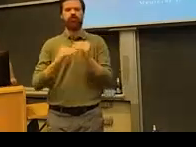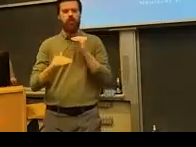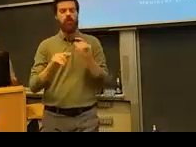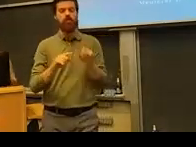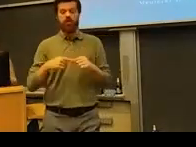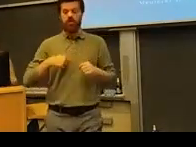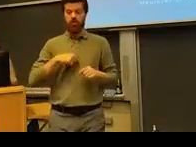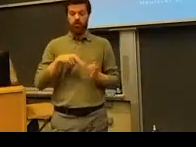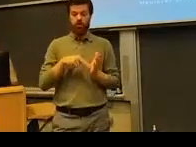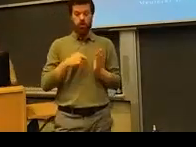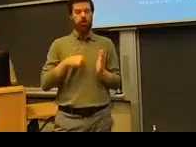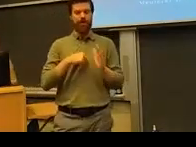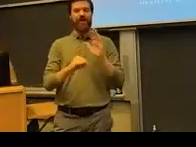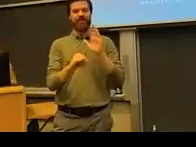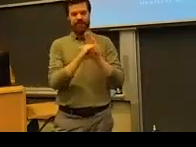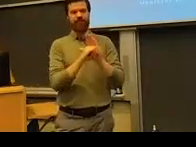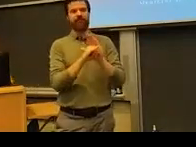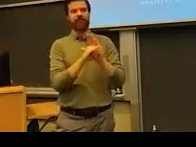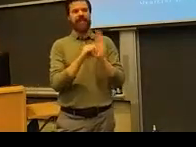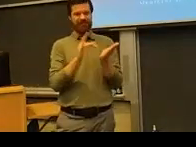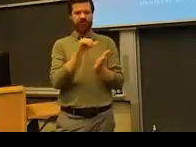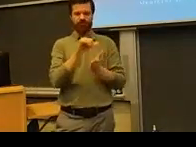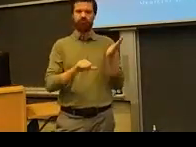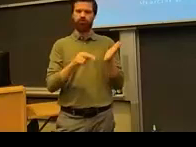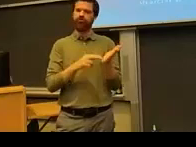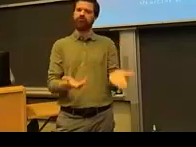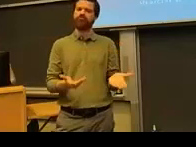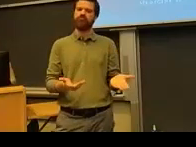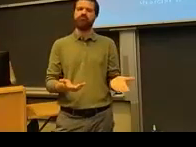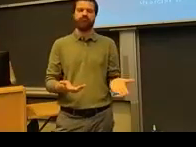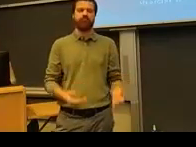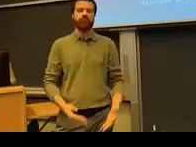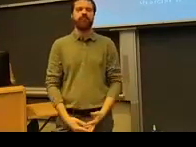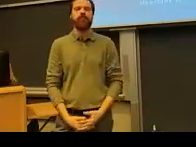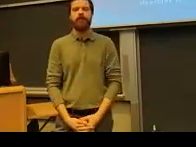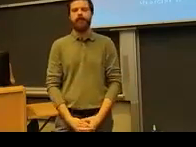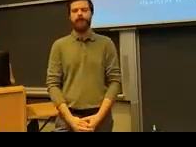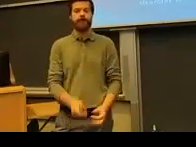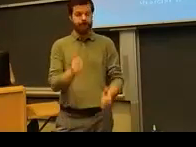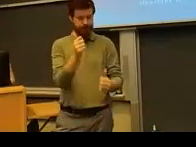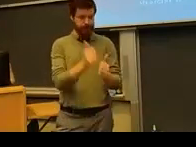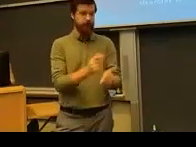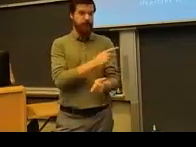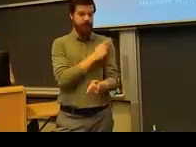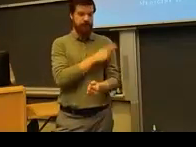we identify very much so as Med surge nurses um and so every patient will often have the central